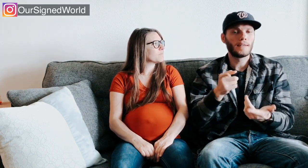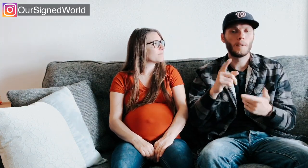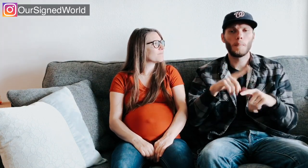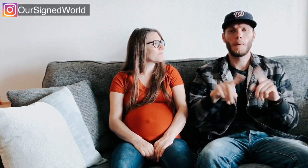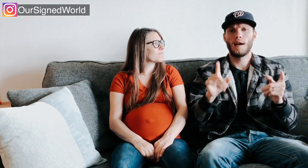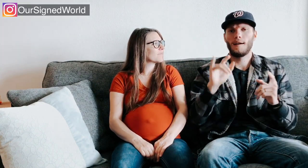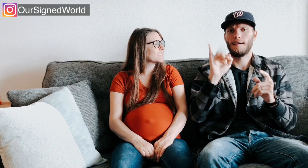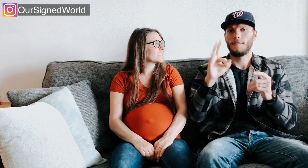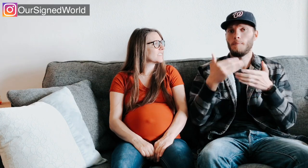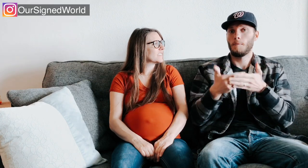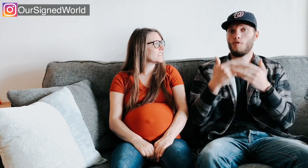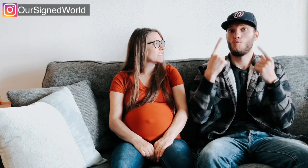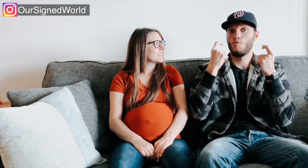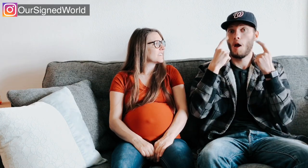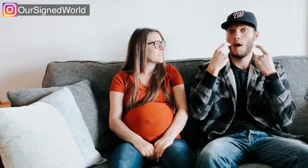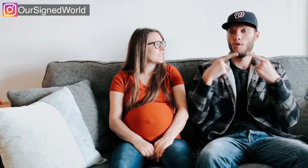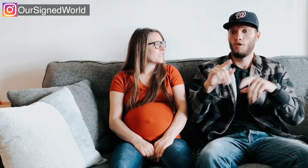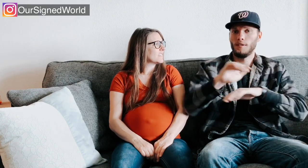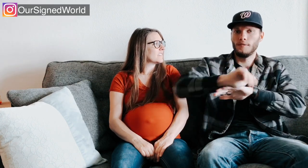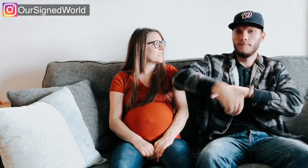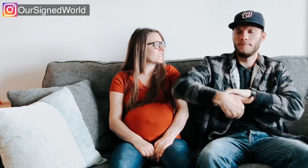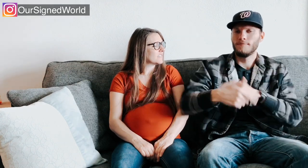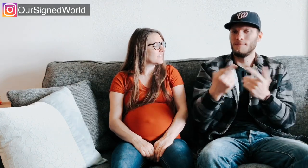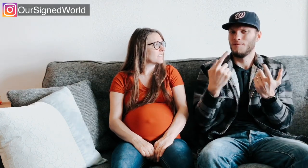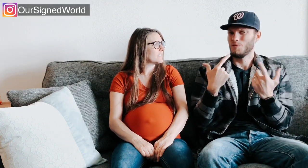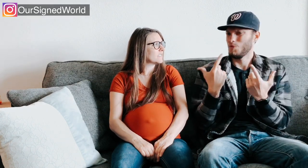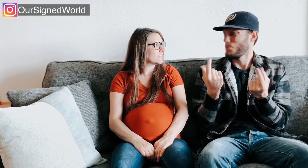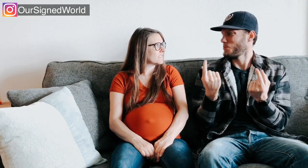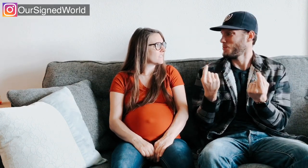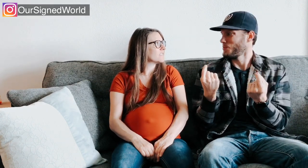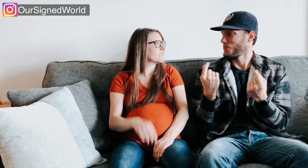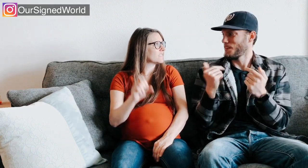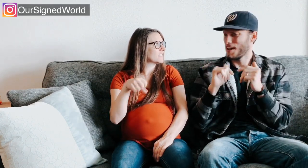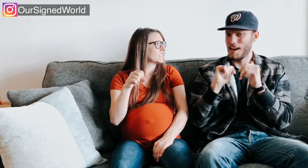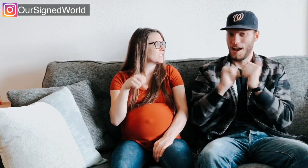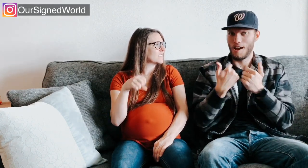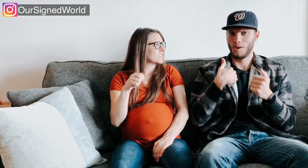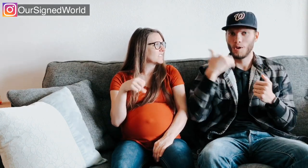Since you're Deaf, what will you do when the baby is crying in the middle of the night?